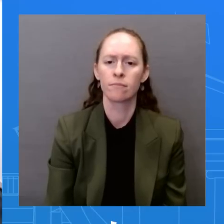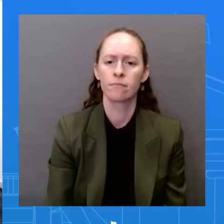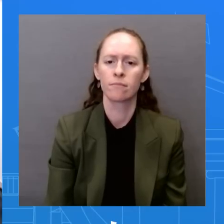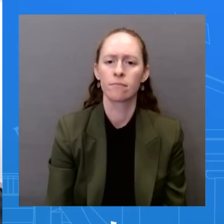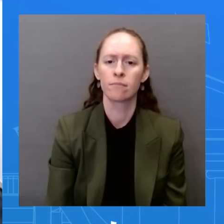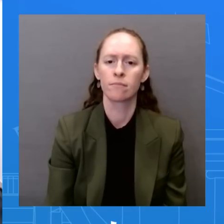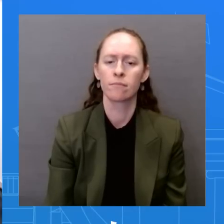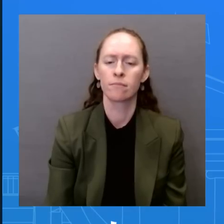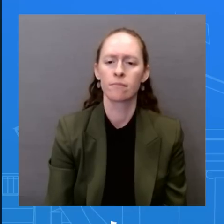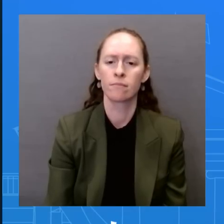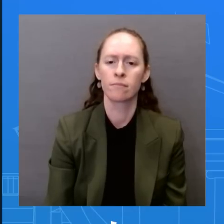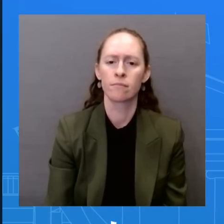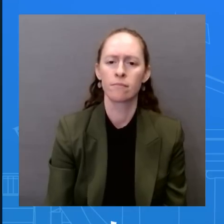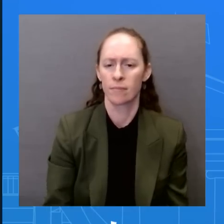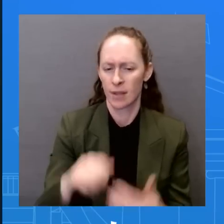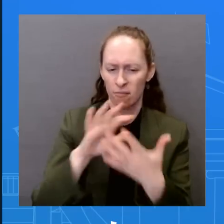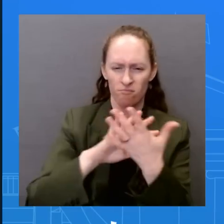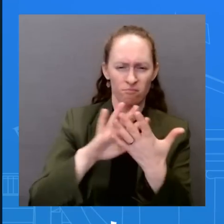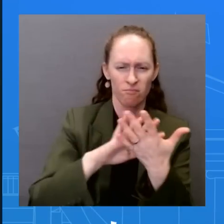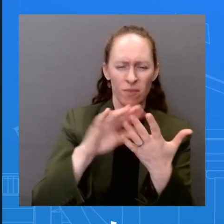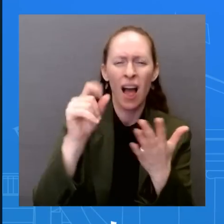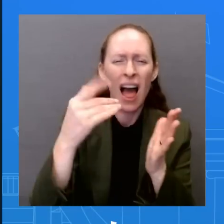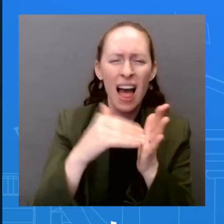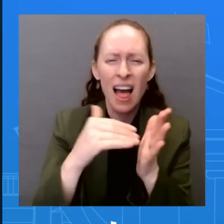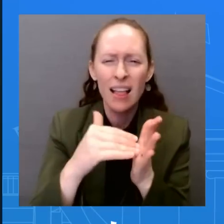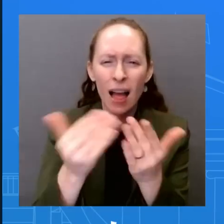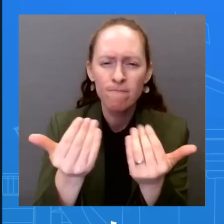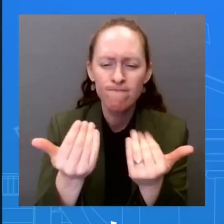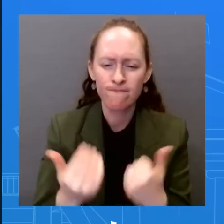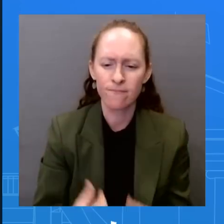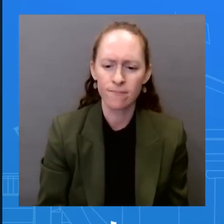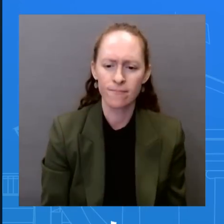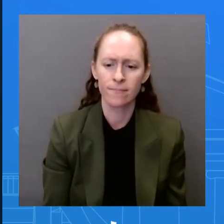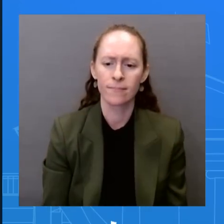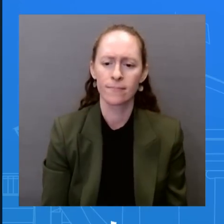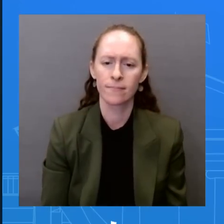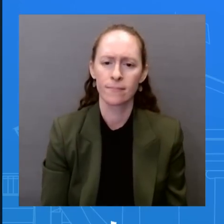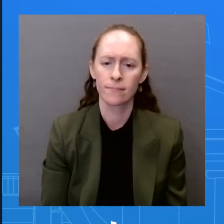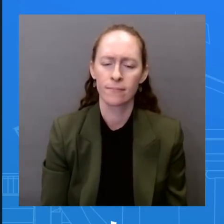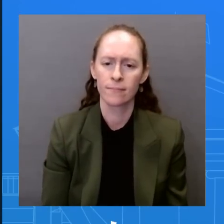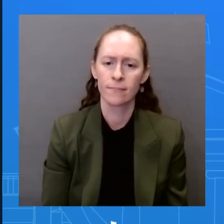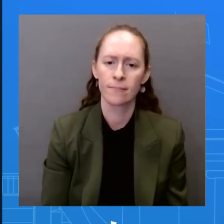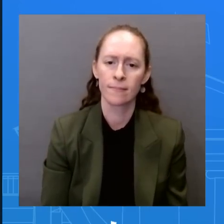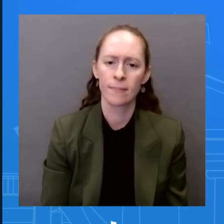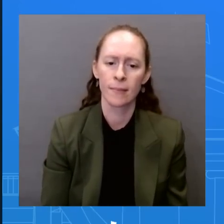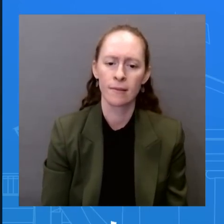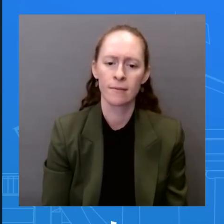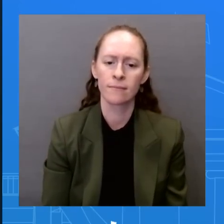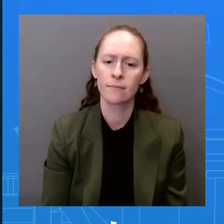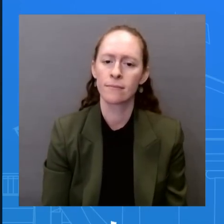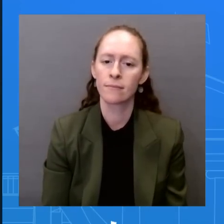Ms. Jean-Pierre: Say that again. The Press: So there is an accusation from Beijing that the NSA hacked a Chinese university research facility.